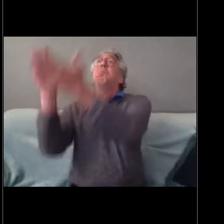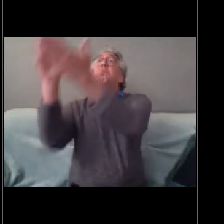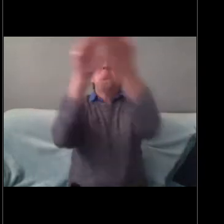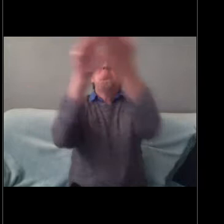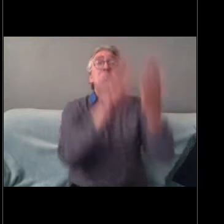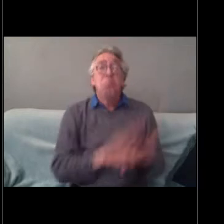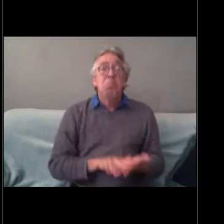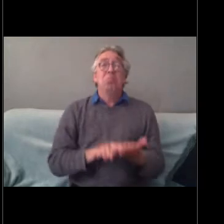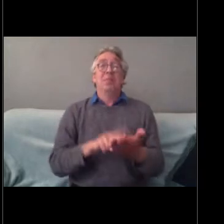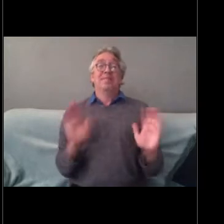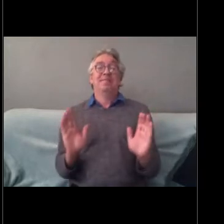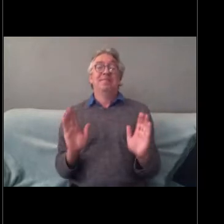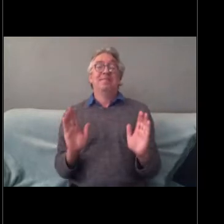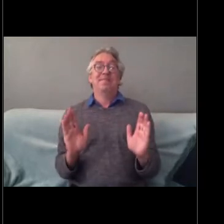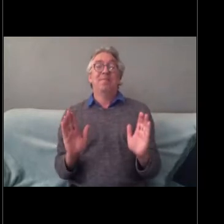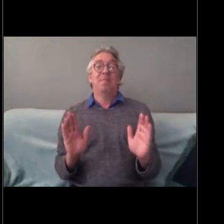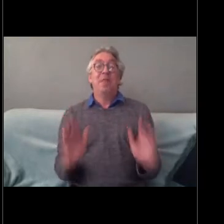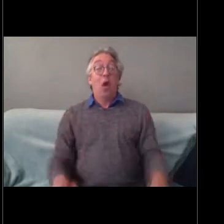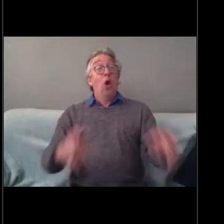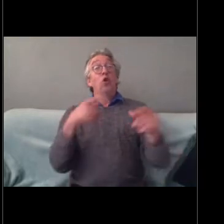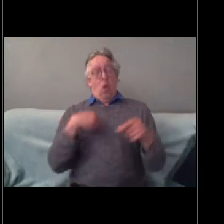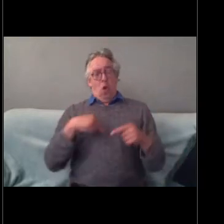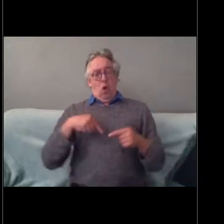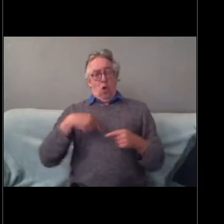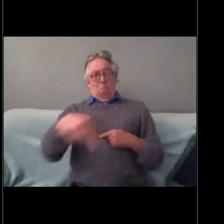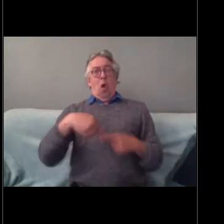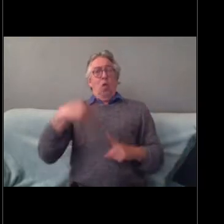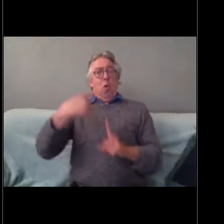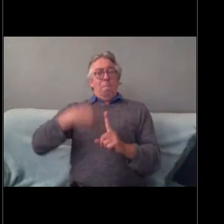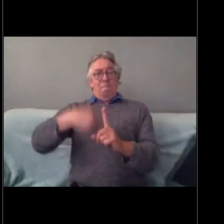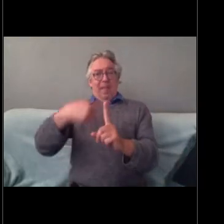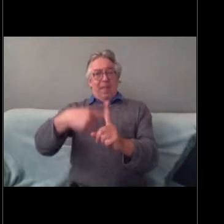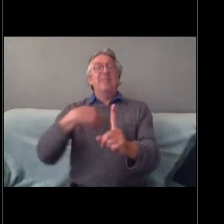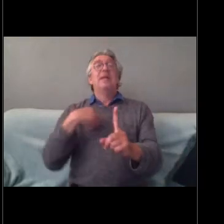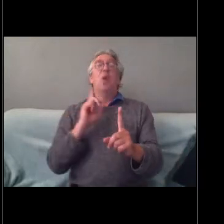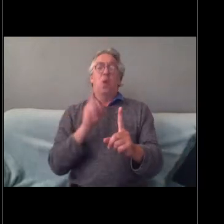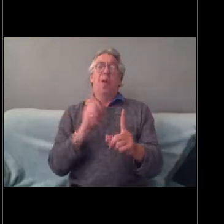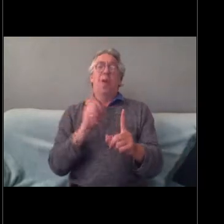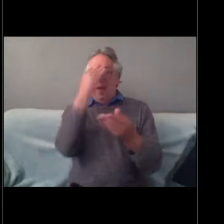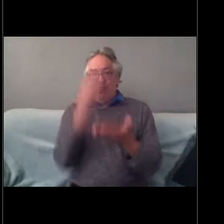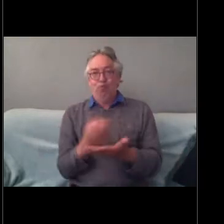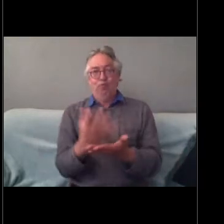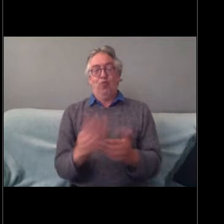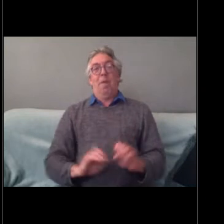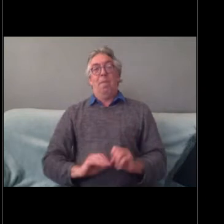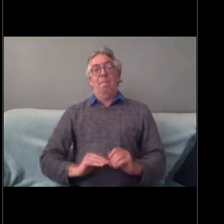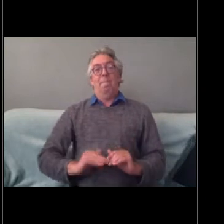because, and this is also very important, we're planning to come out with call for proposals